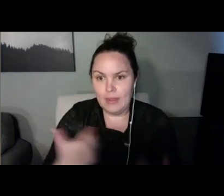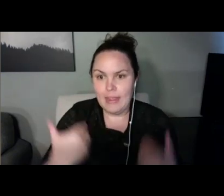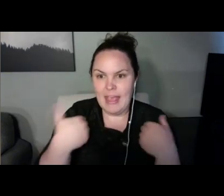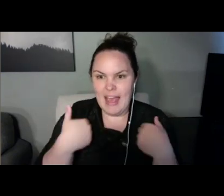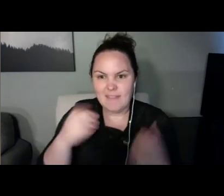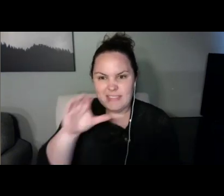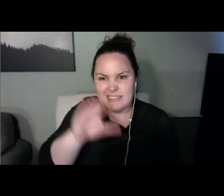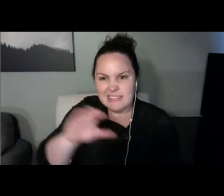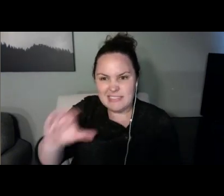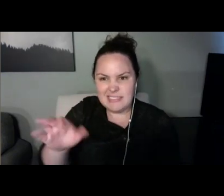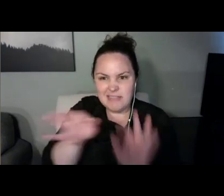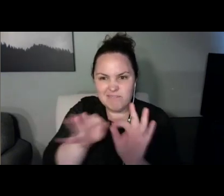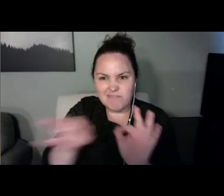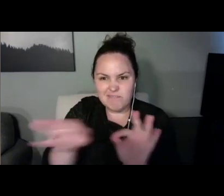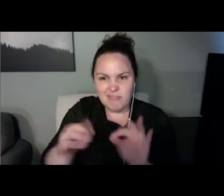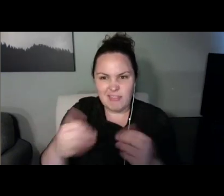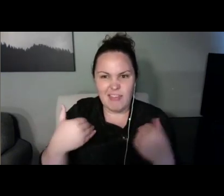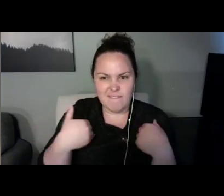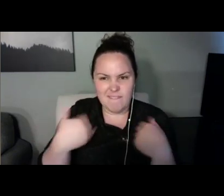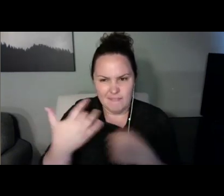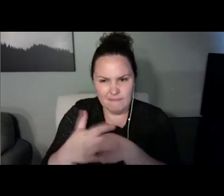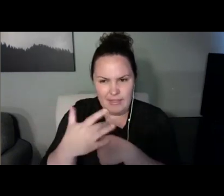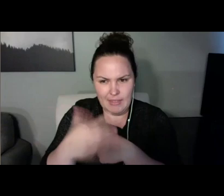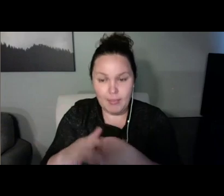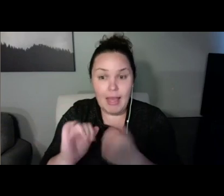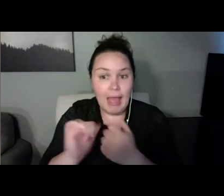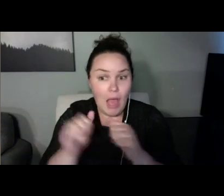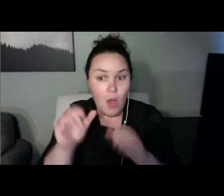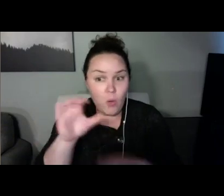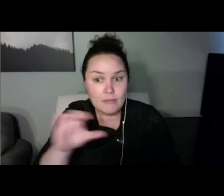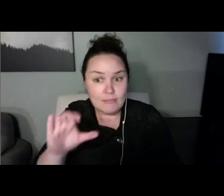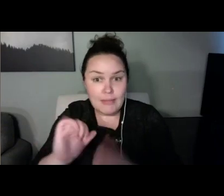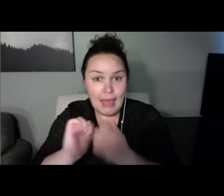To access captions, at the bottom of your